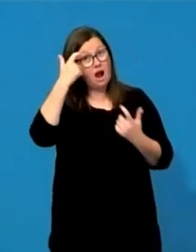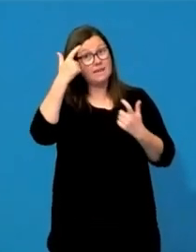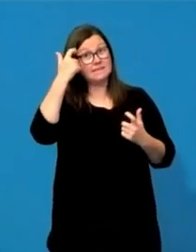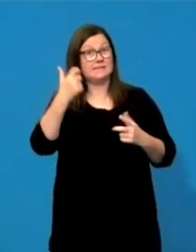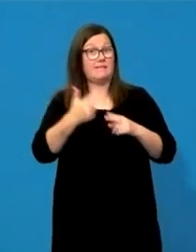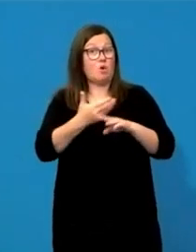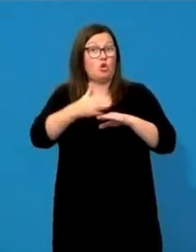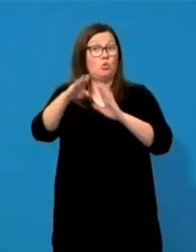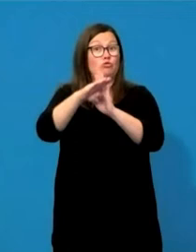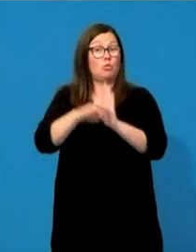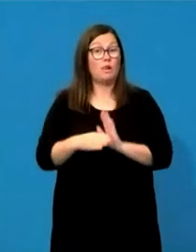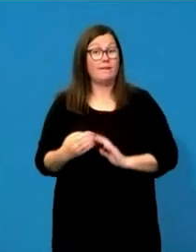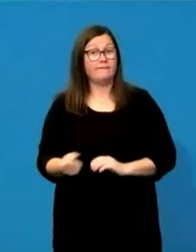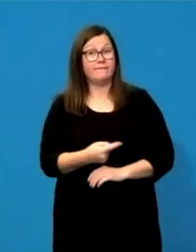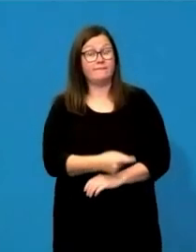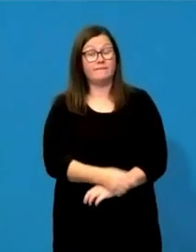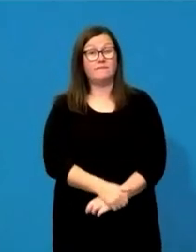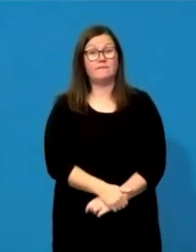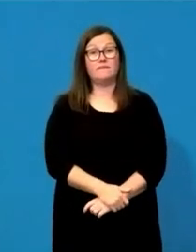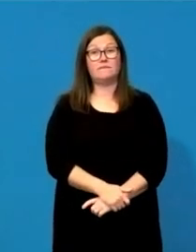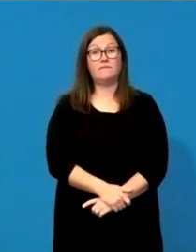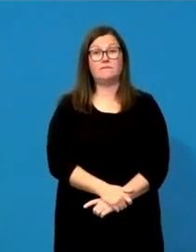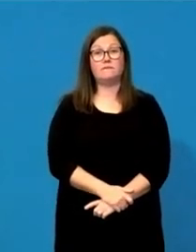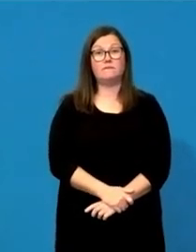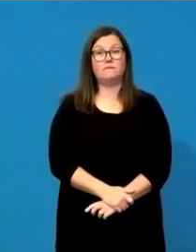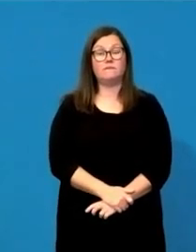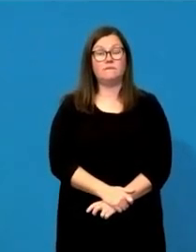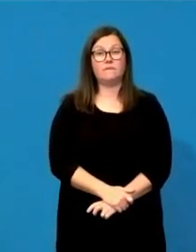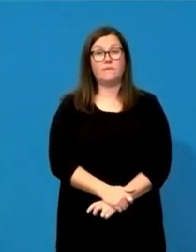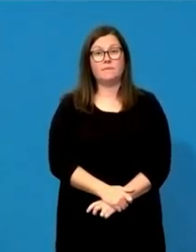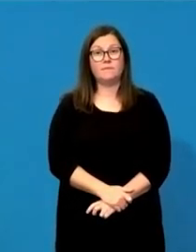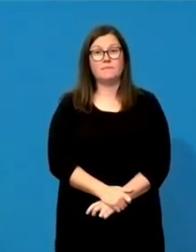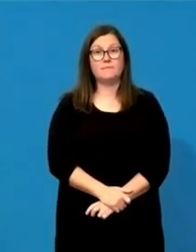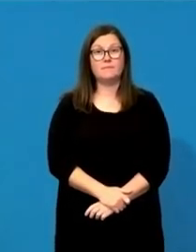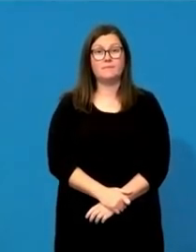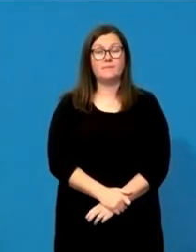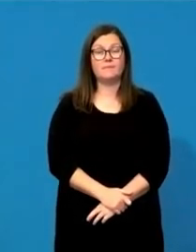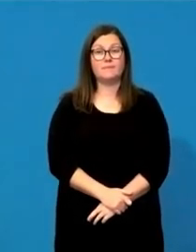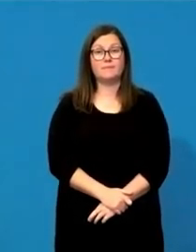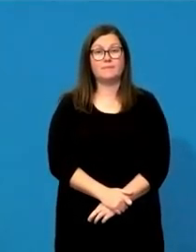I would get some Indigenous people in there.